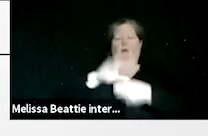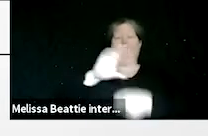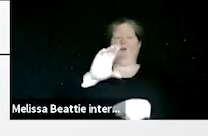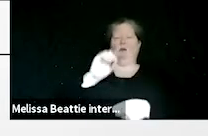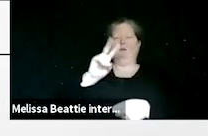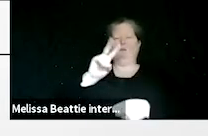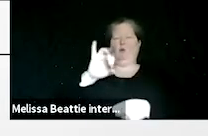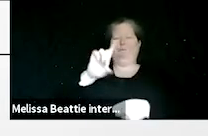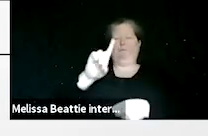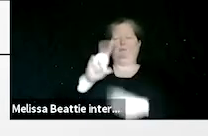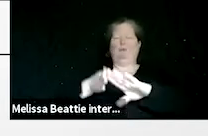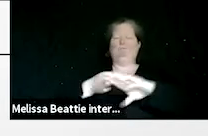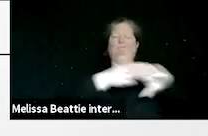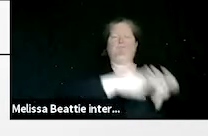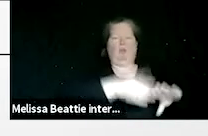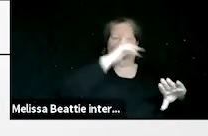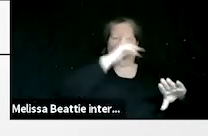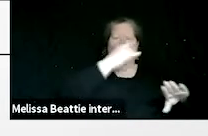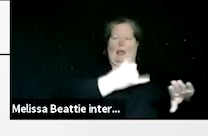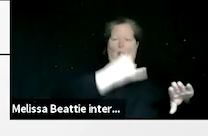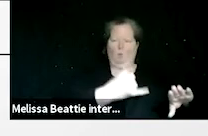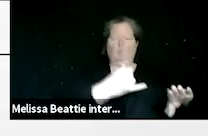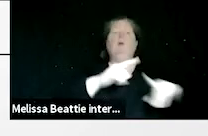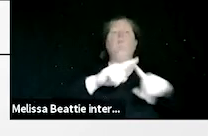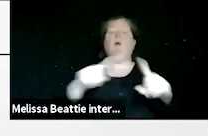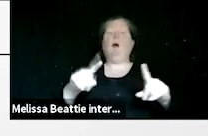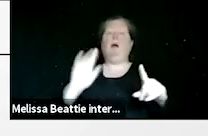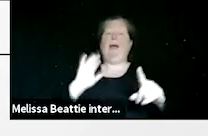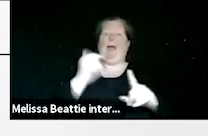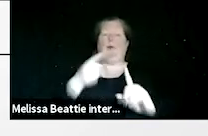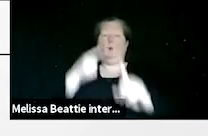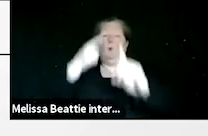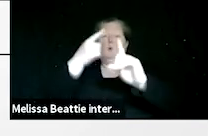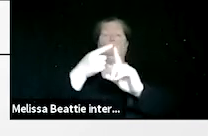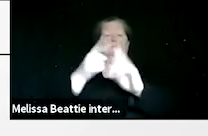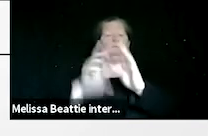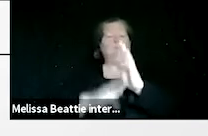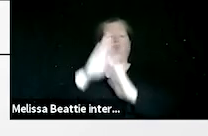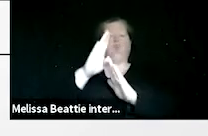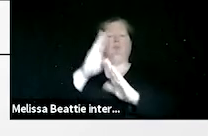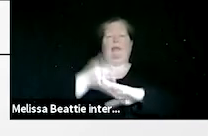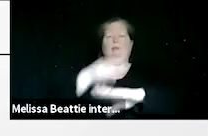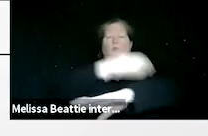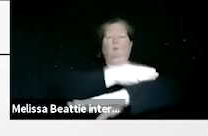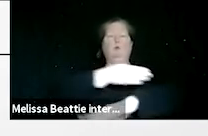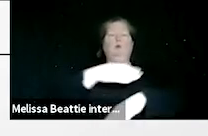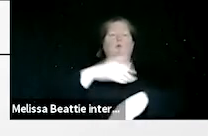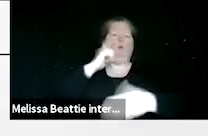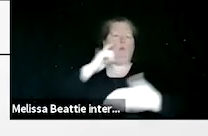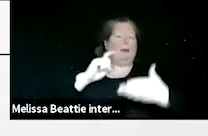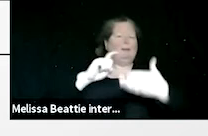Ben Woelk: But our goals with it. We really wanted to improve end user recognition of fish. We wanted to improve timeliness of reporting